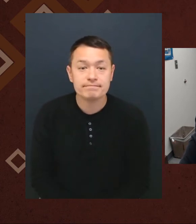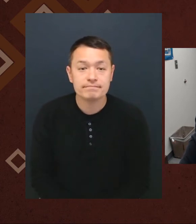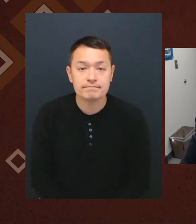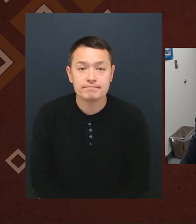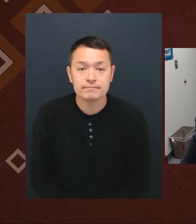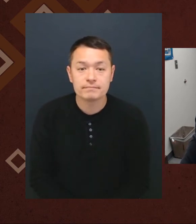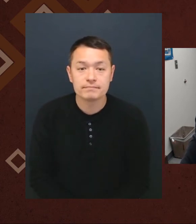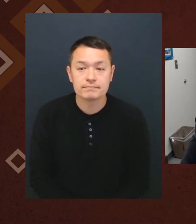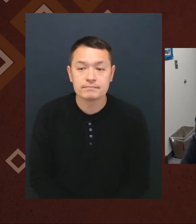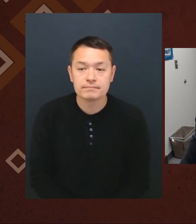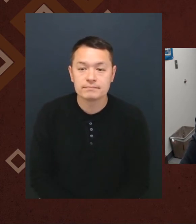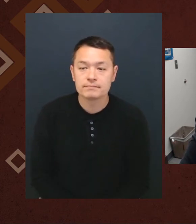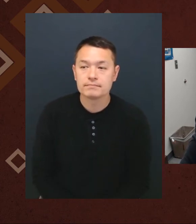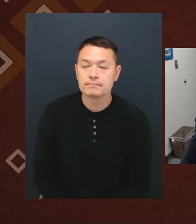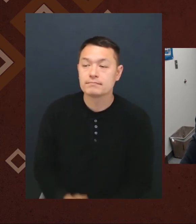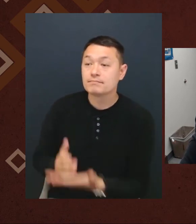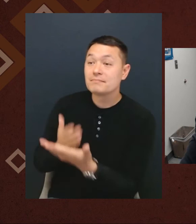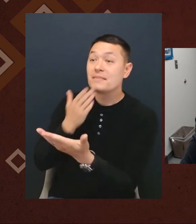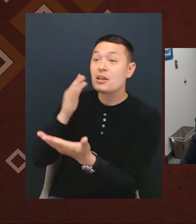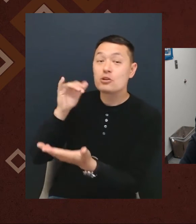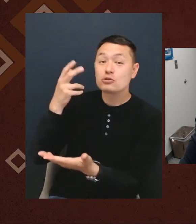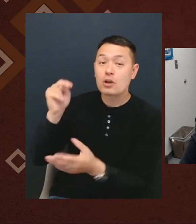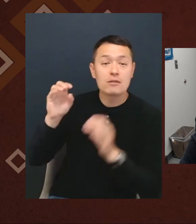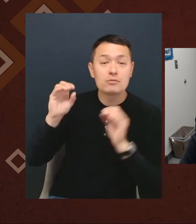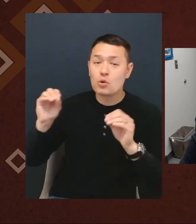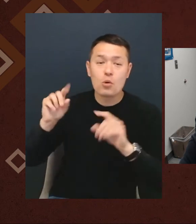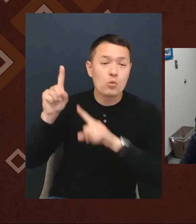thank you, John. No, we don't have any questions that have come in yet.